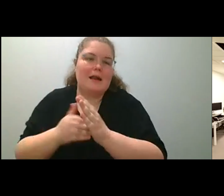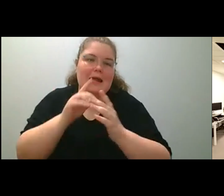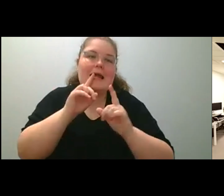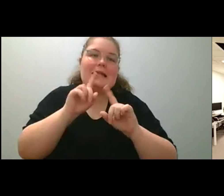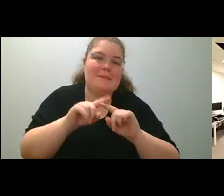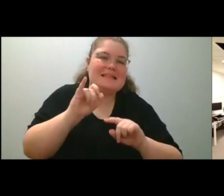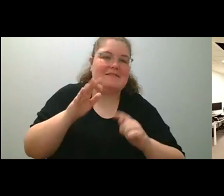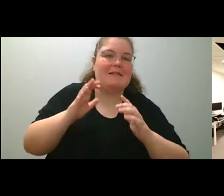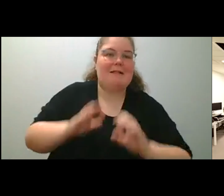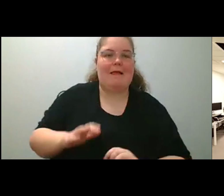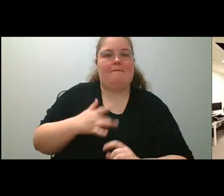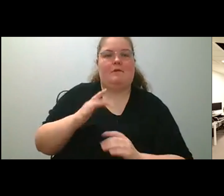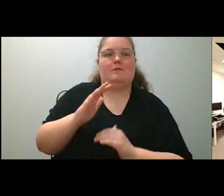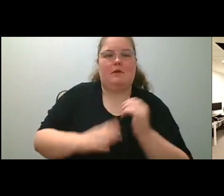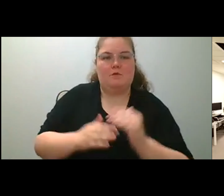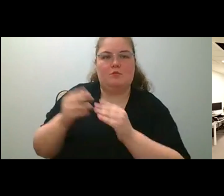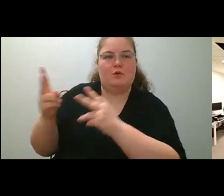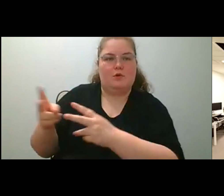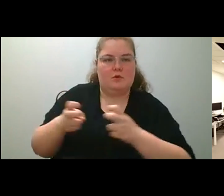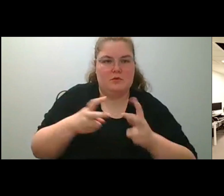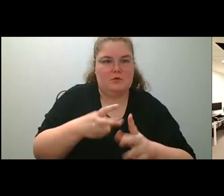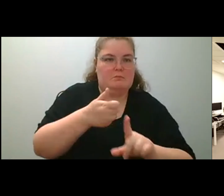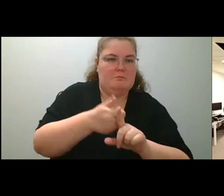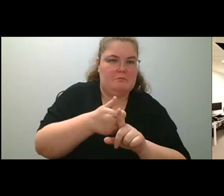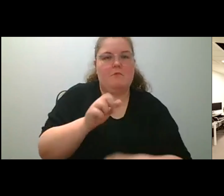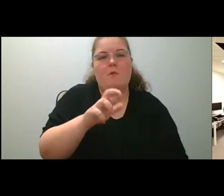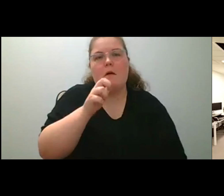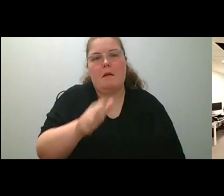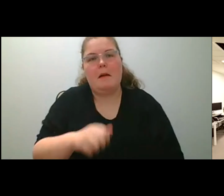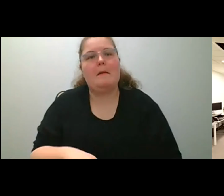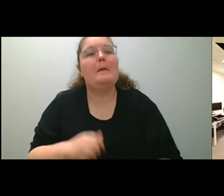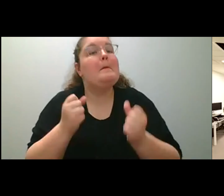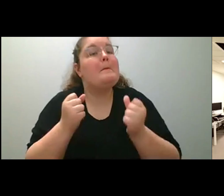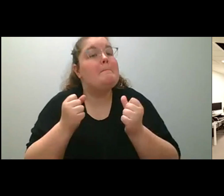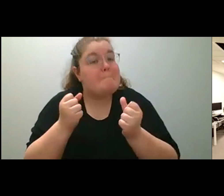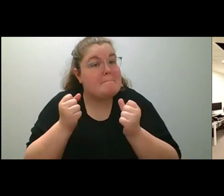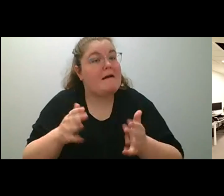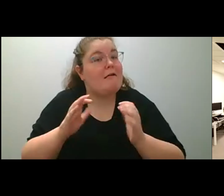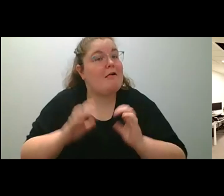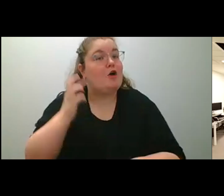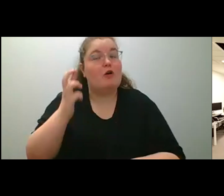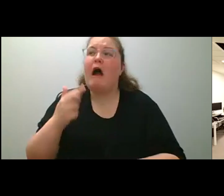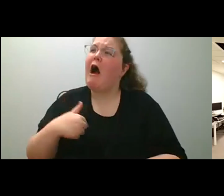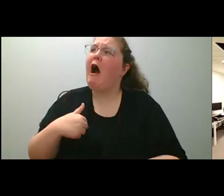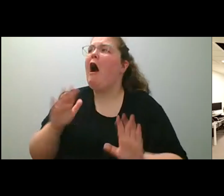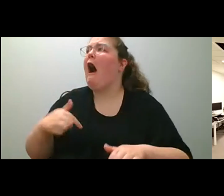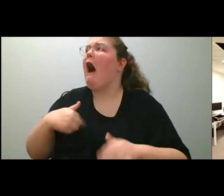Although a lot of times, once they start doing that work, they find it actually the opportunity cost is greater